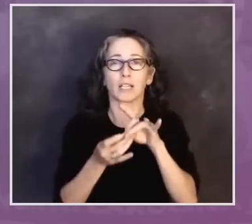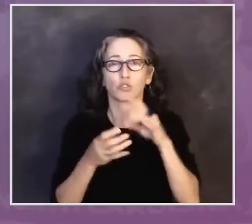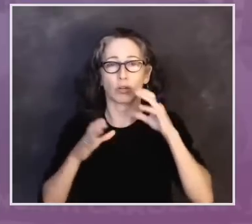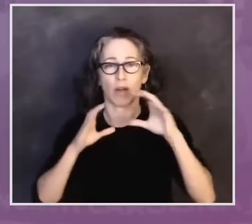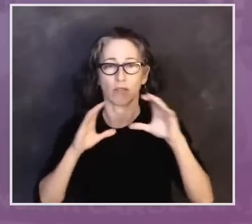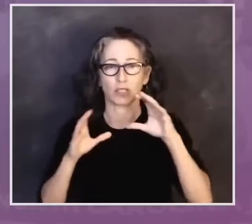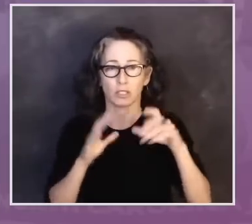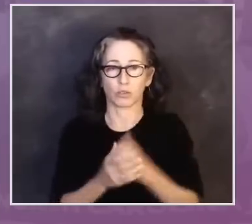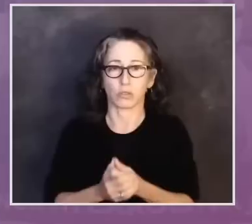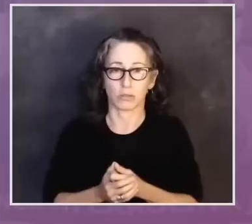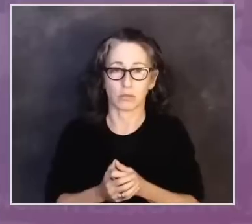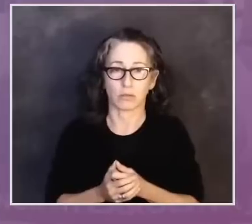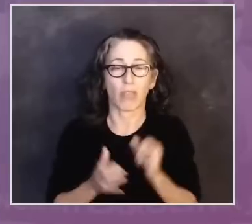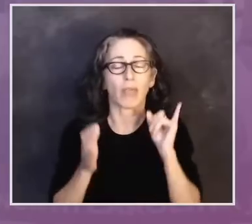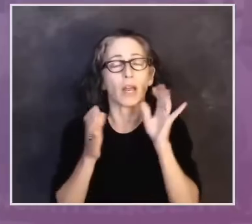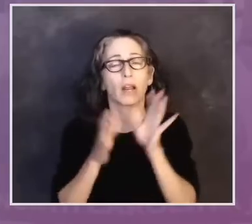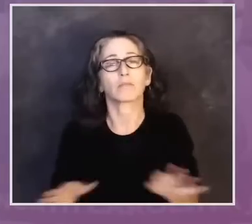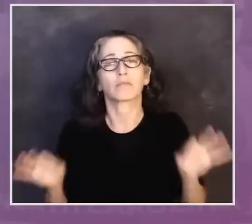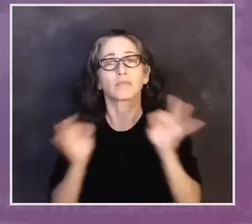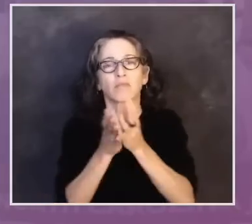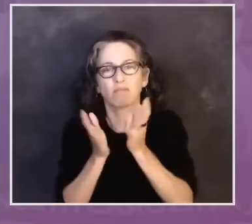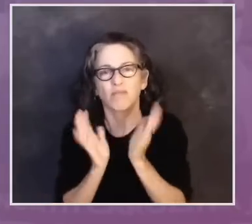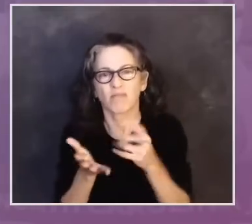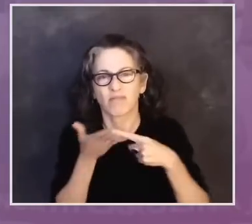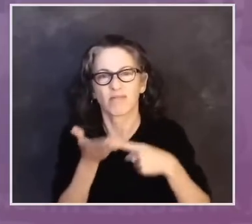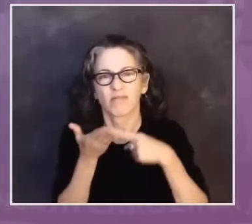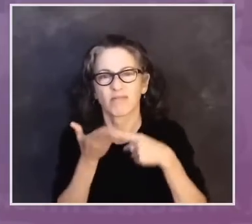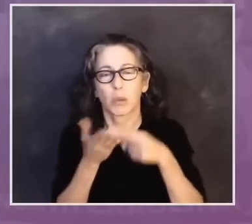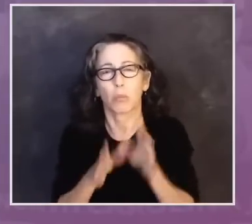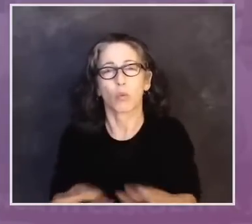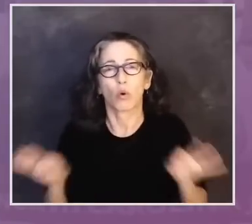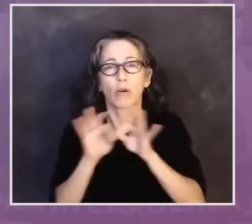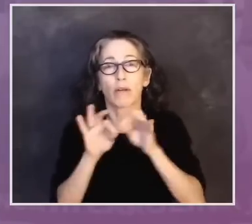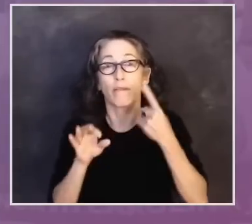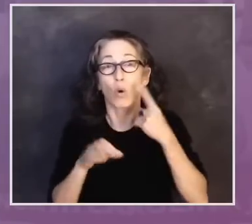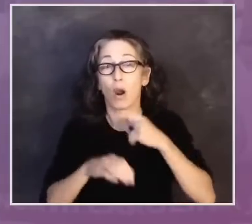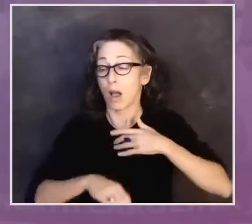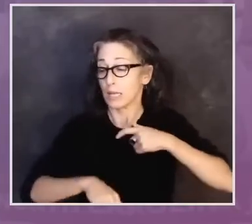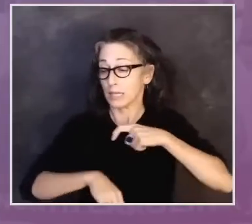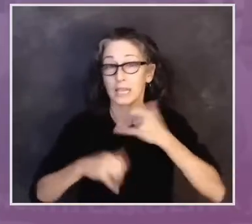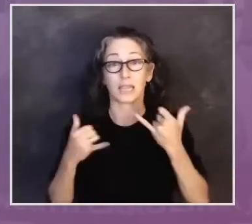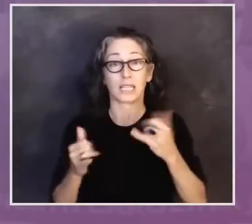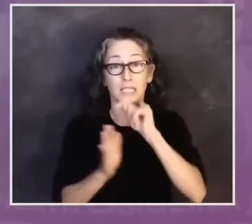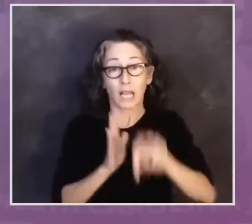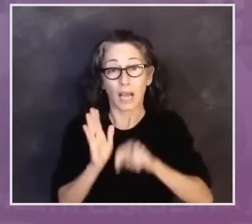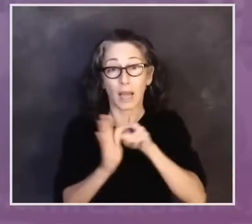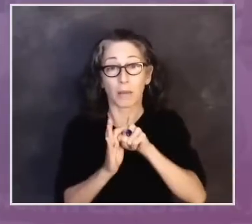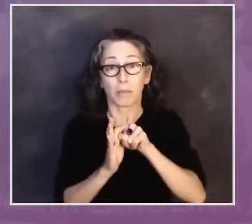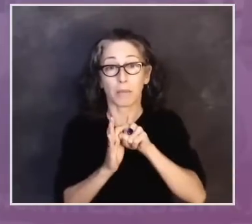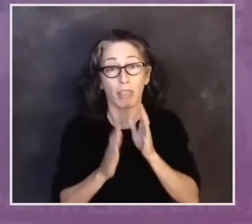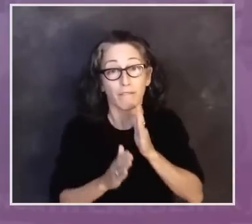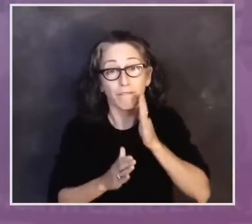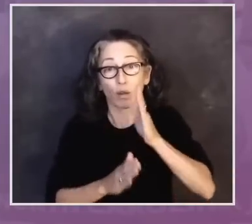ONLY RECLAIM THE REPUBLIC FOR WHAT IT STANDS FOR, BUT TO ENGAGE IN A CONVERSATION THAT